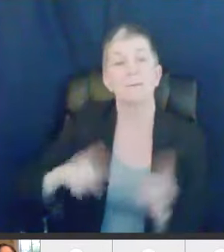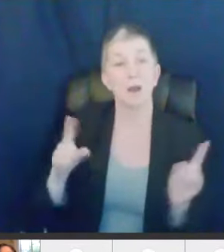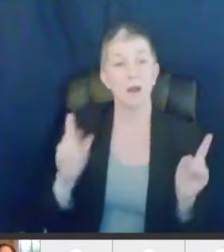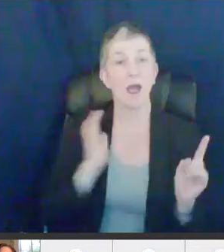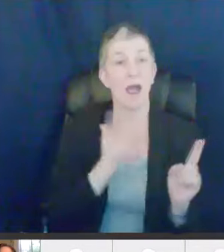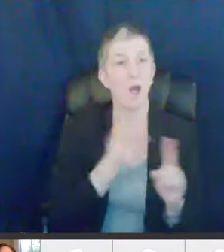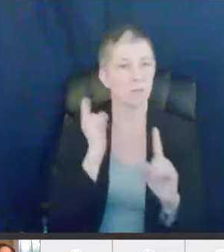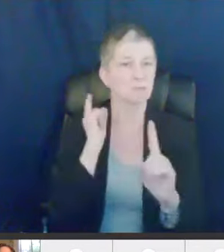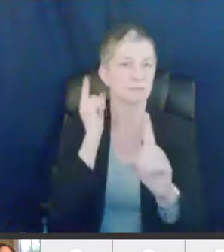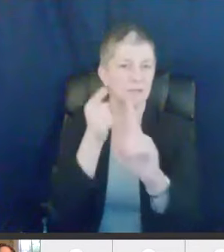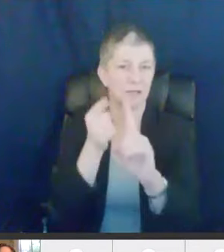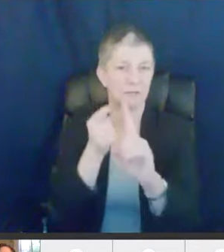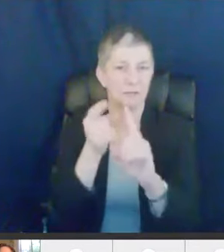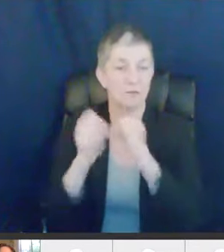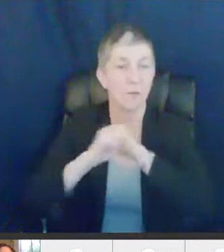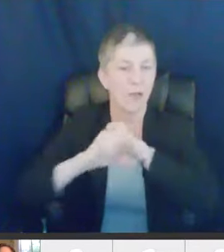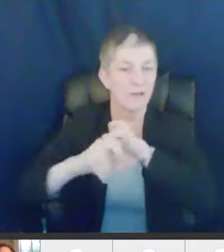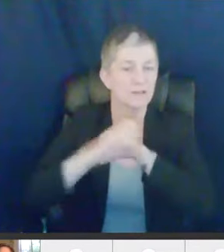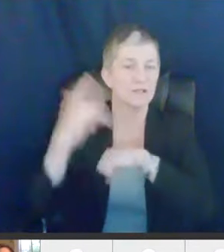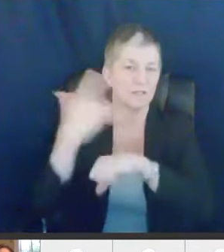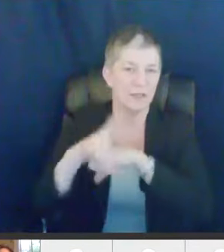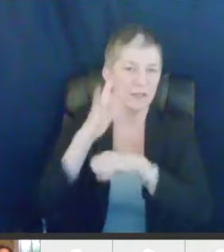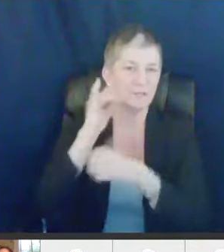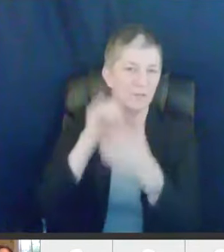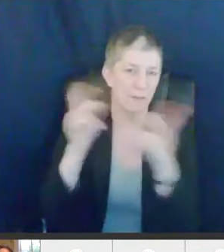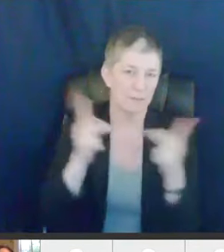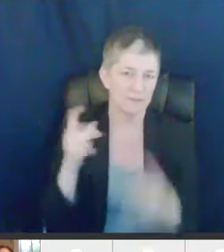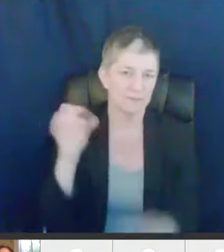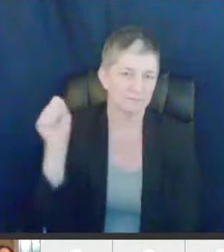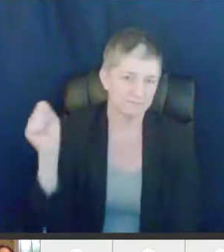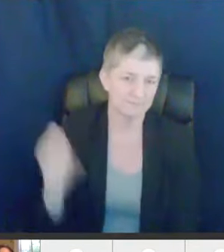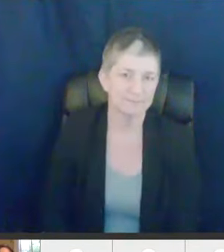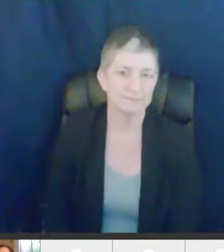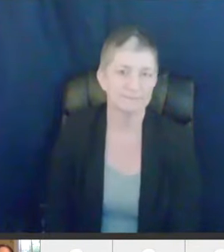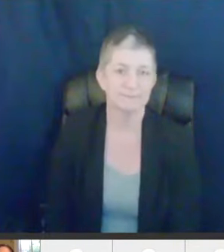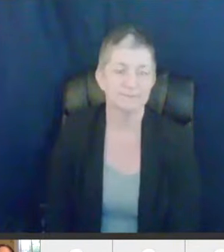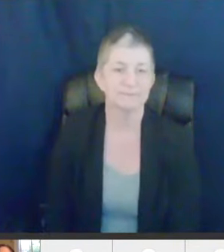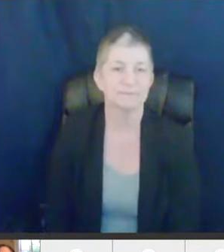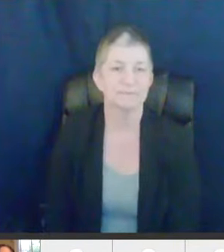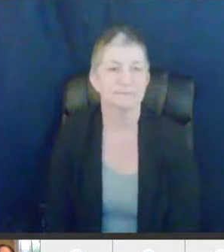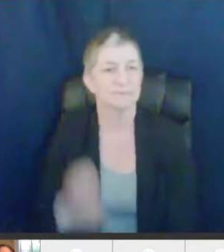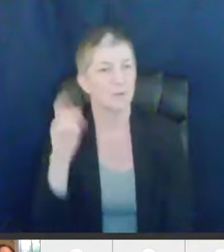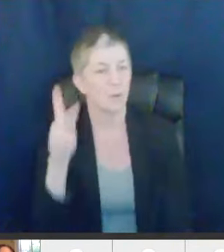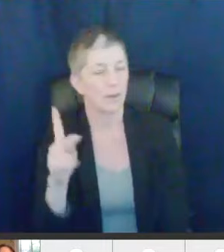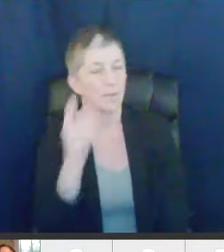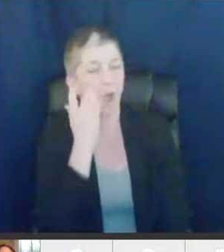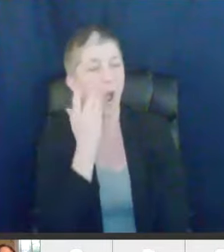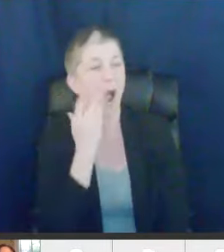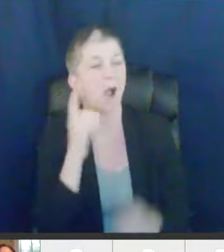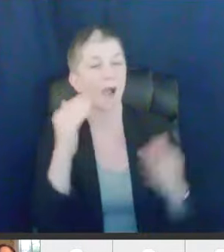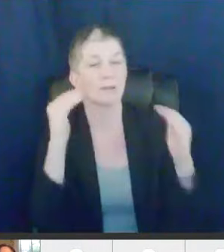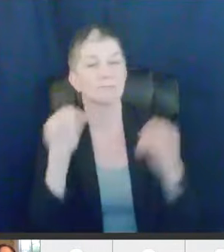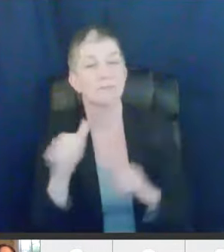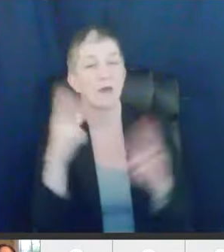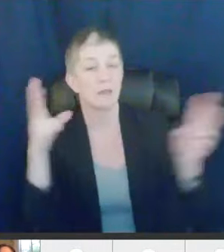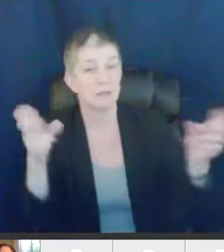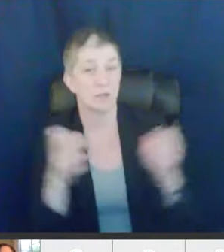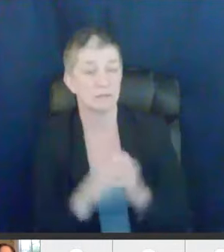advertise a vacancy in that position on another subject the contact tracers do